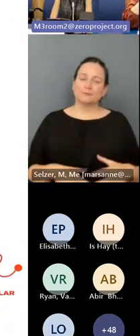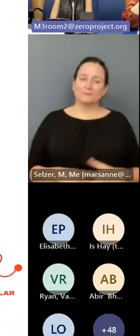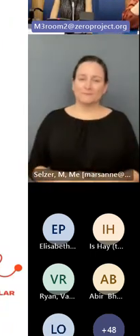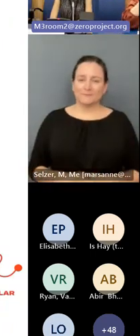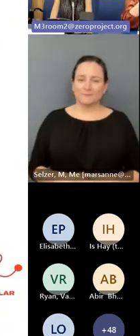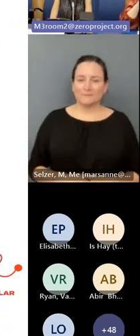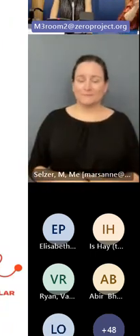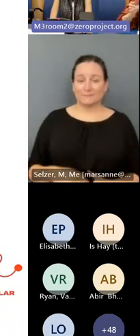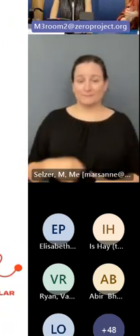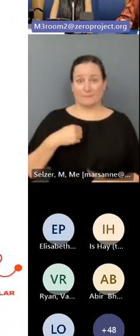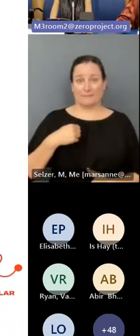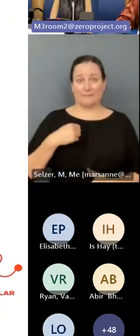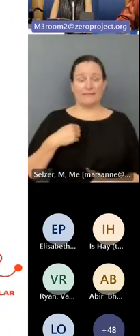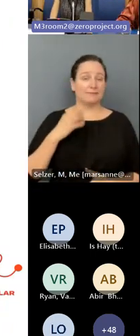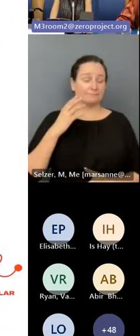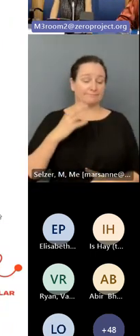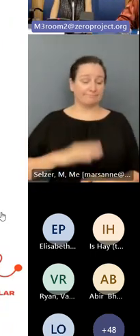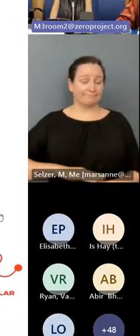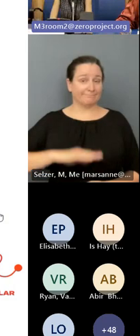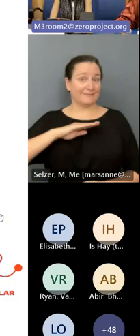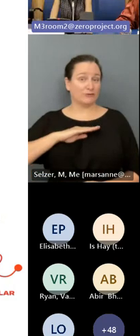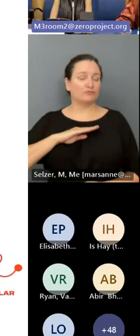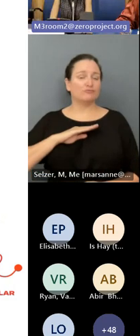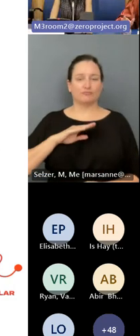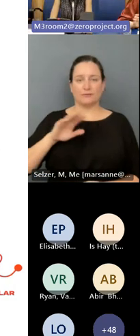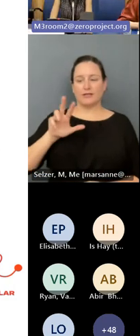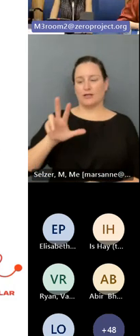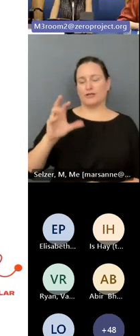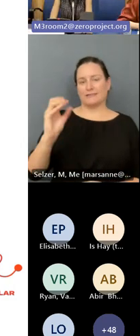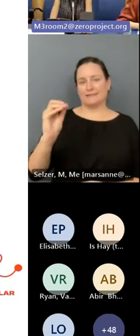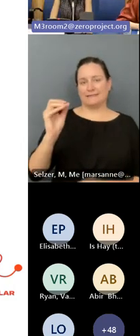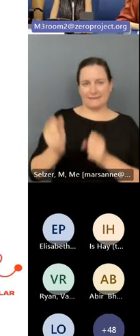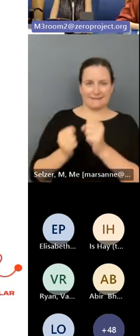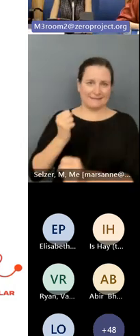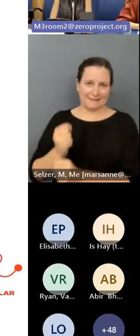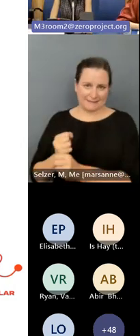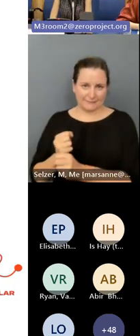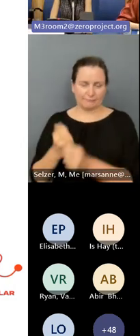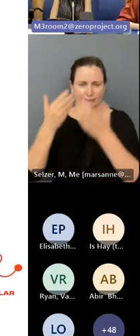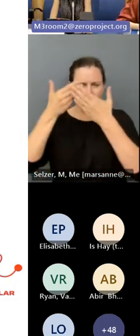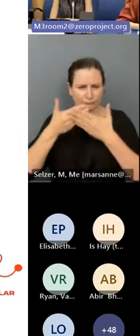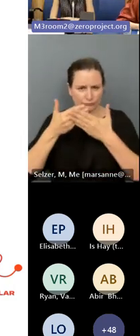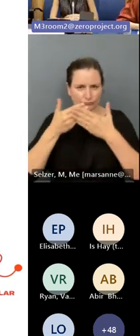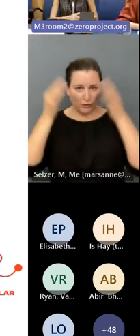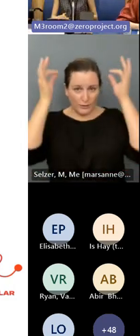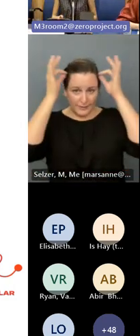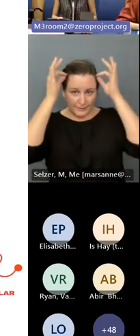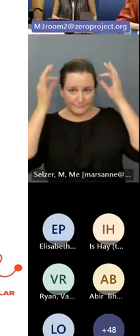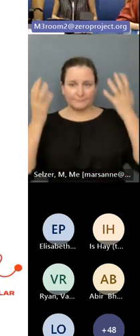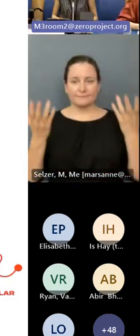30 years old woman with dark hair, wearing a black dress with white lips on it. Today